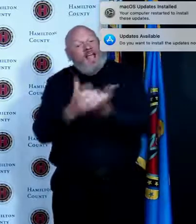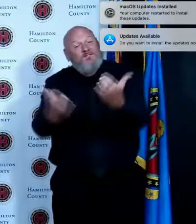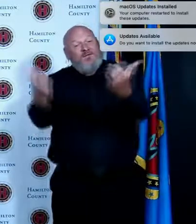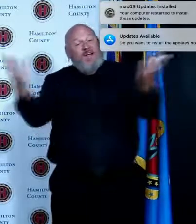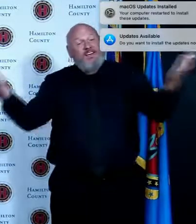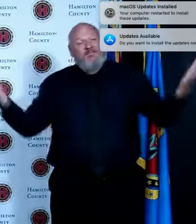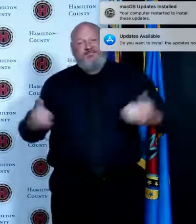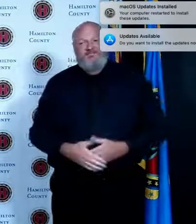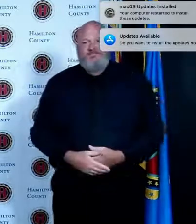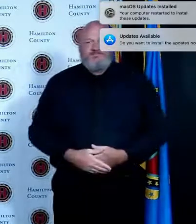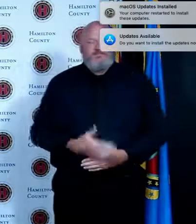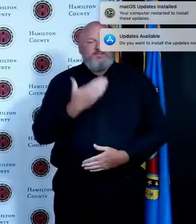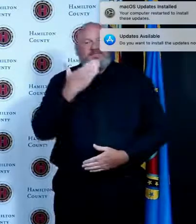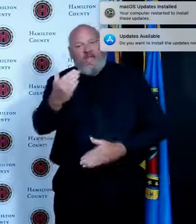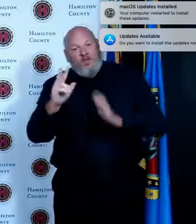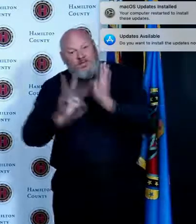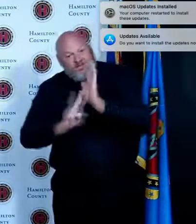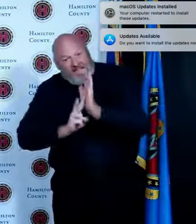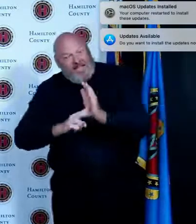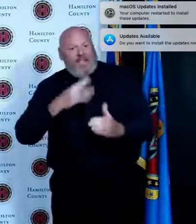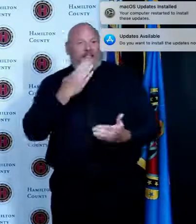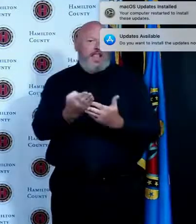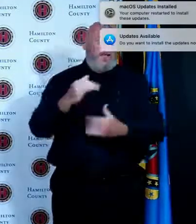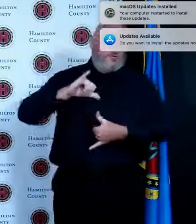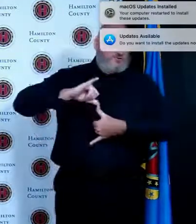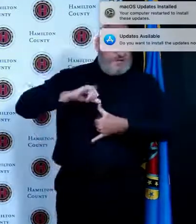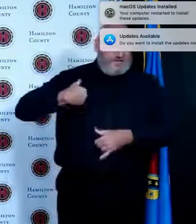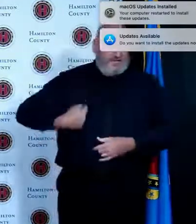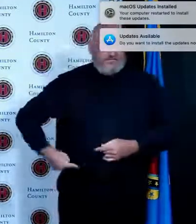and Jay as always for interpreting um